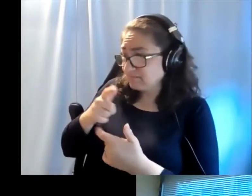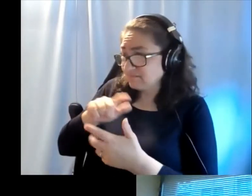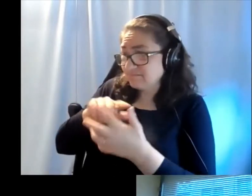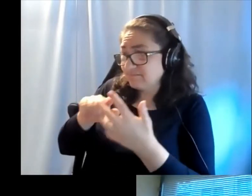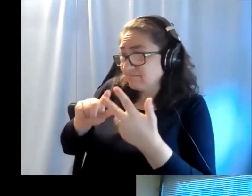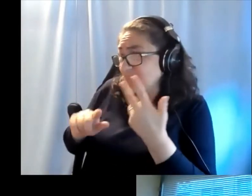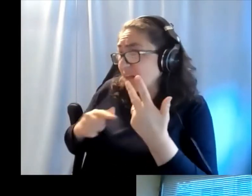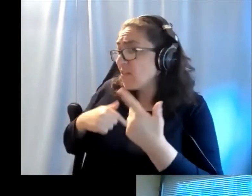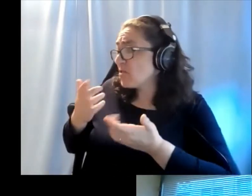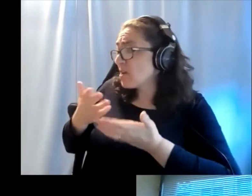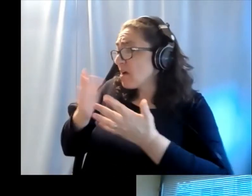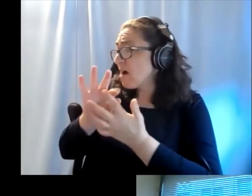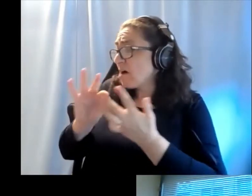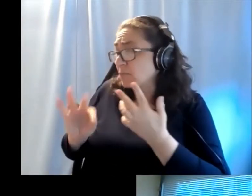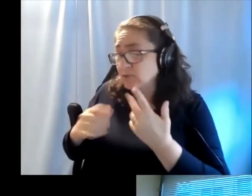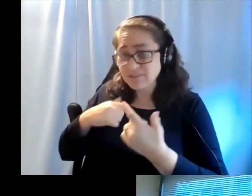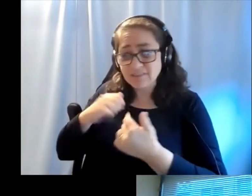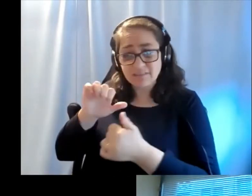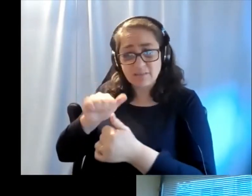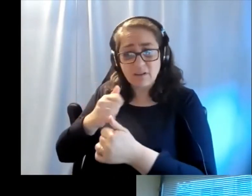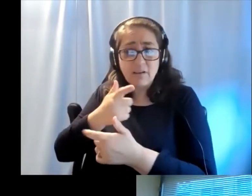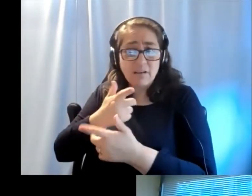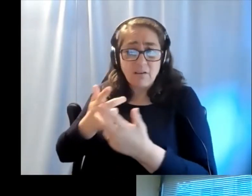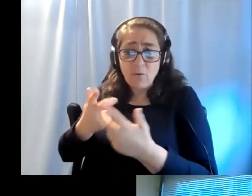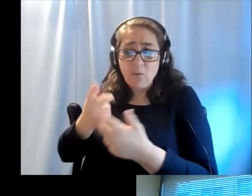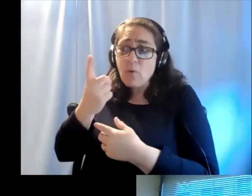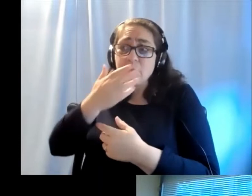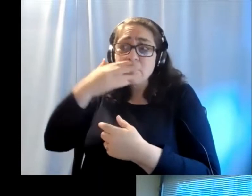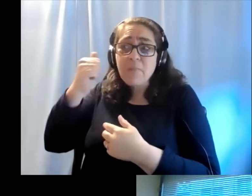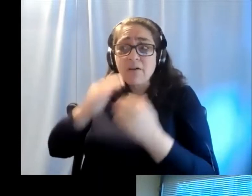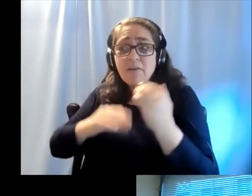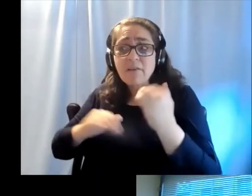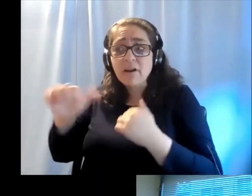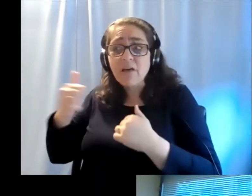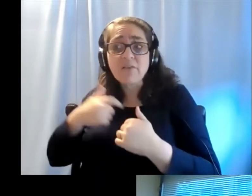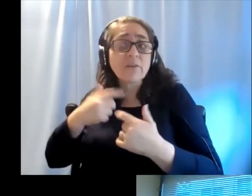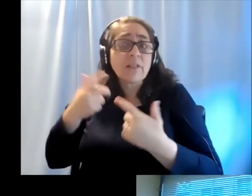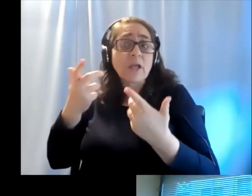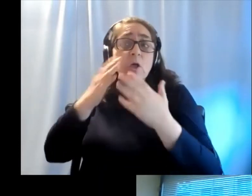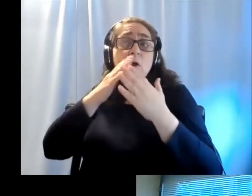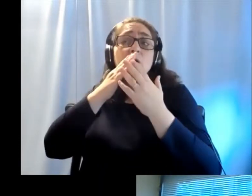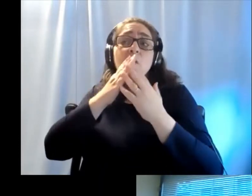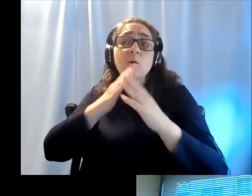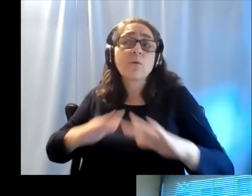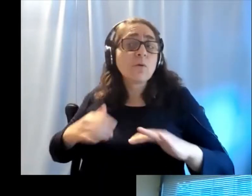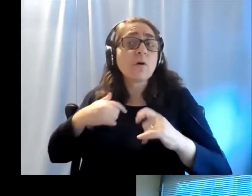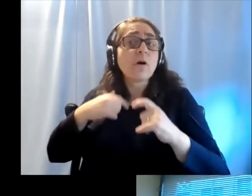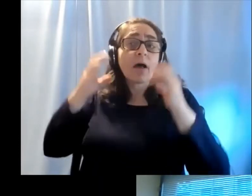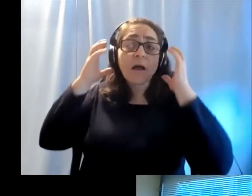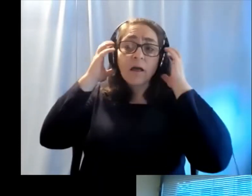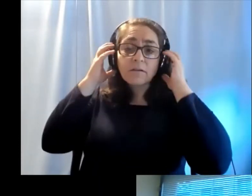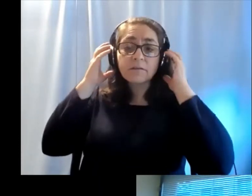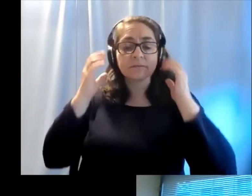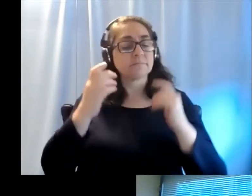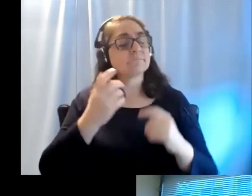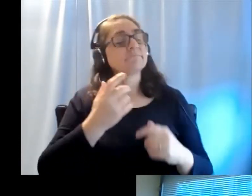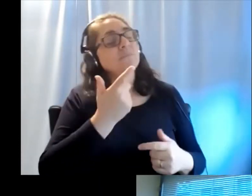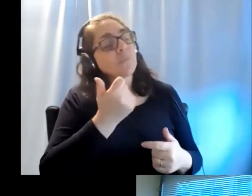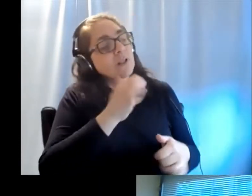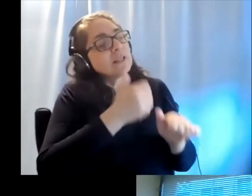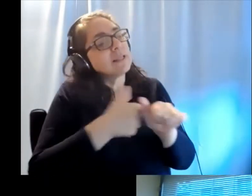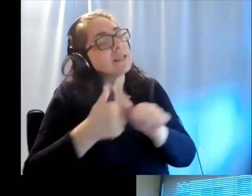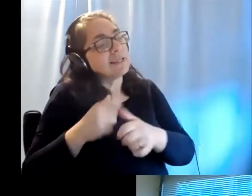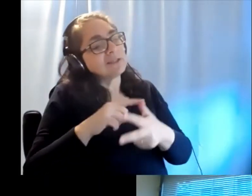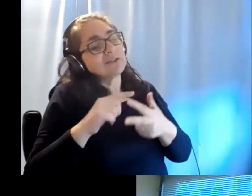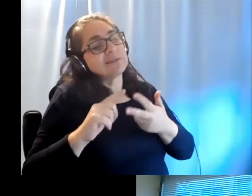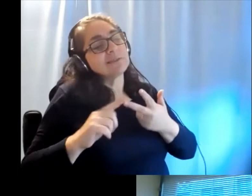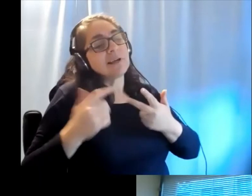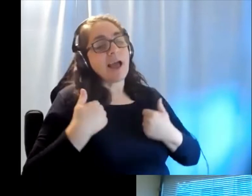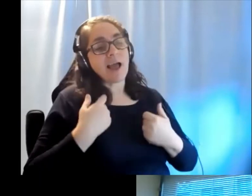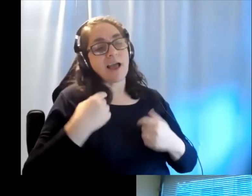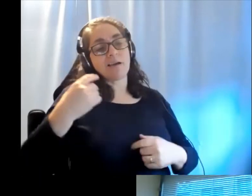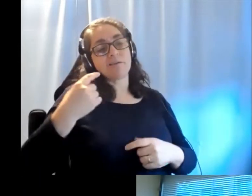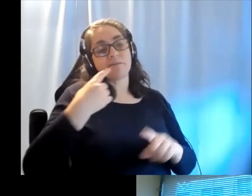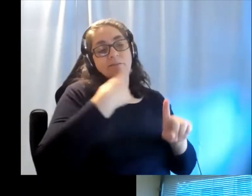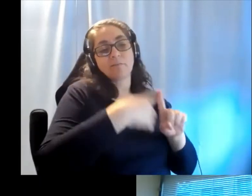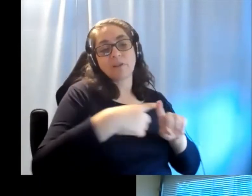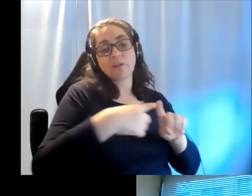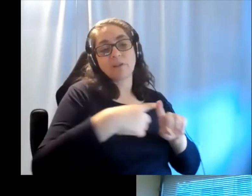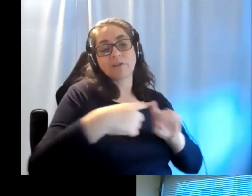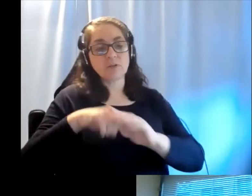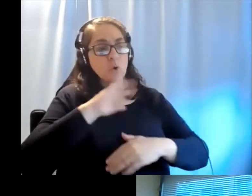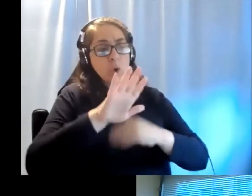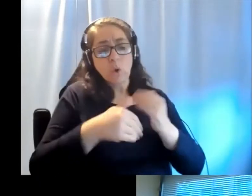They are all relatively easy to use.